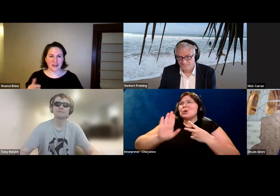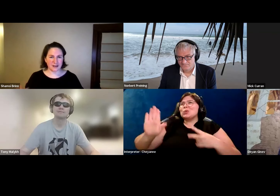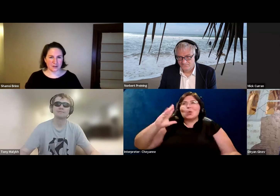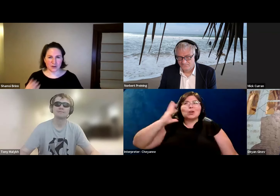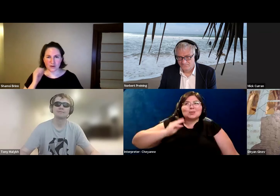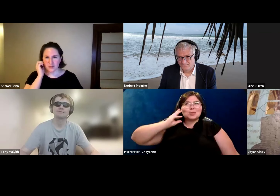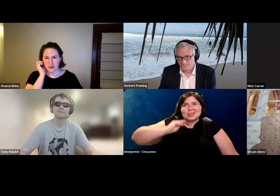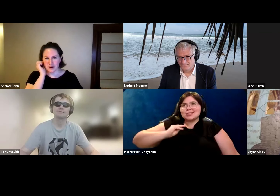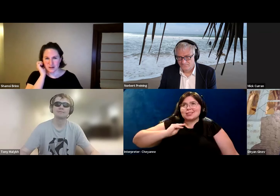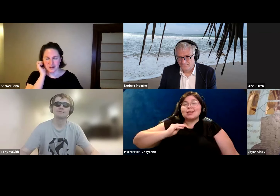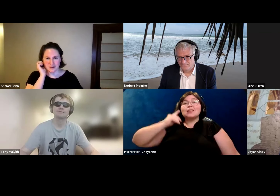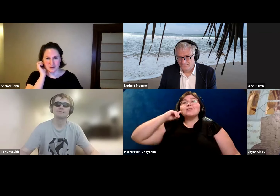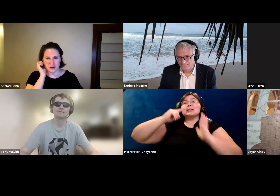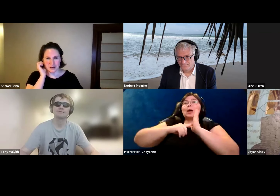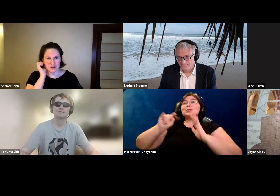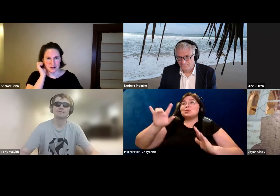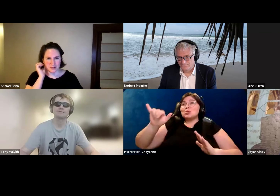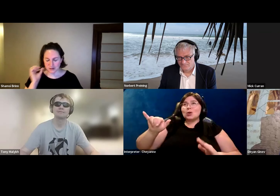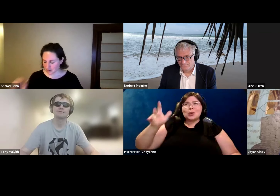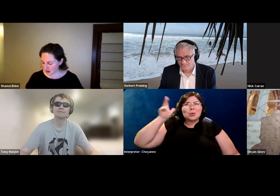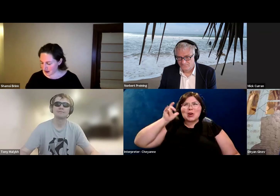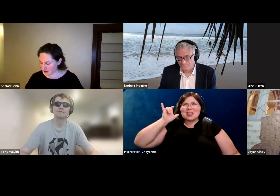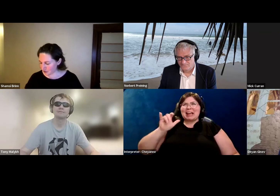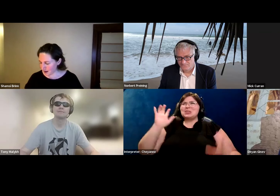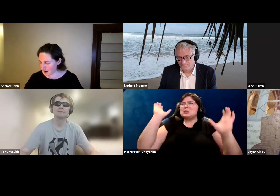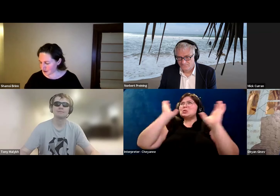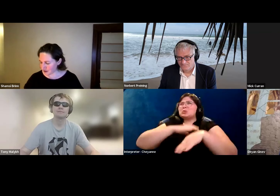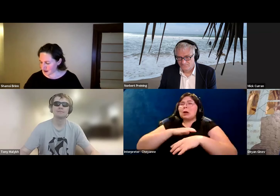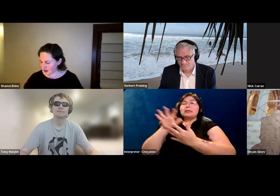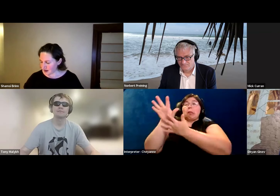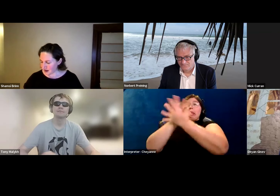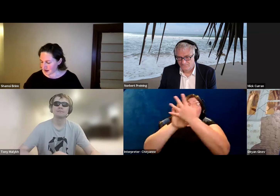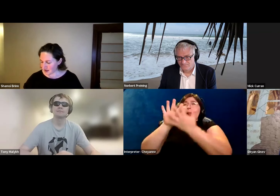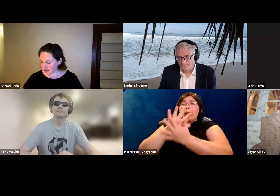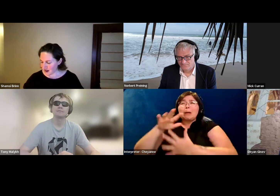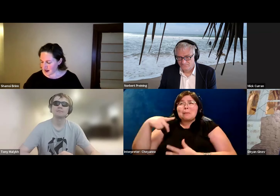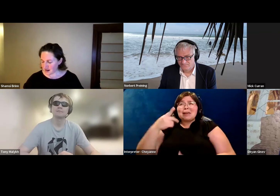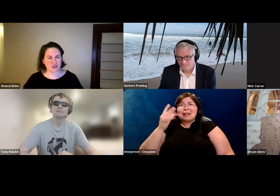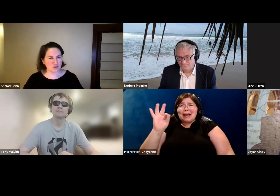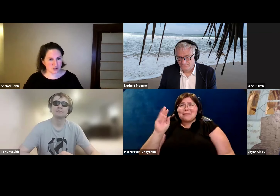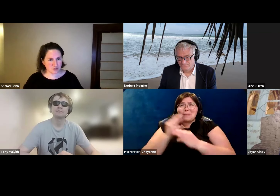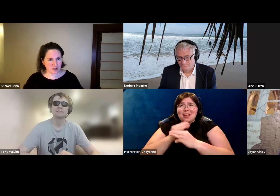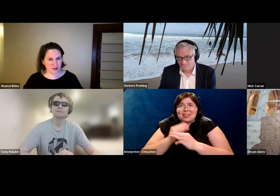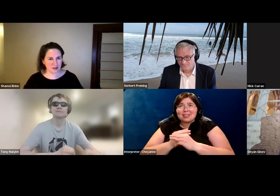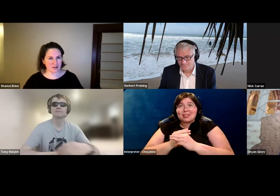Like, Tony, when we heard that strange, garbled PDF math, is that unusual?